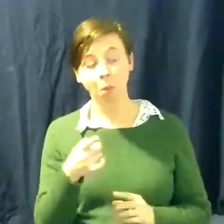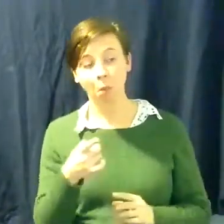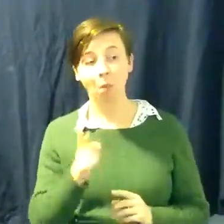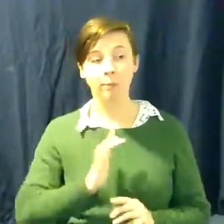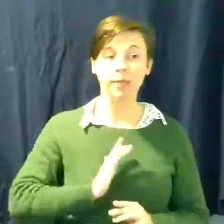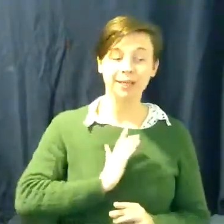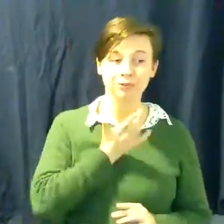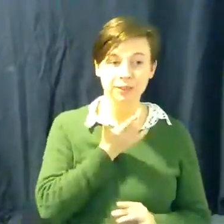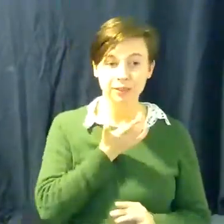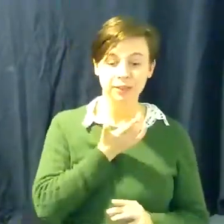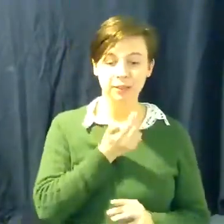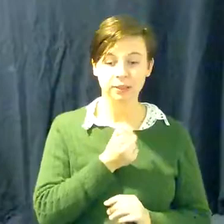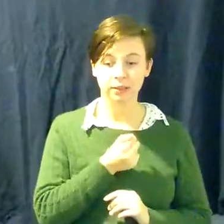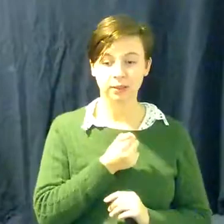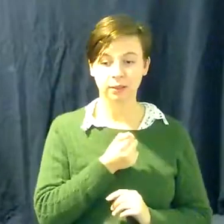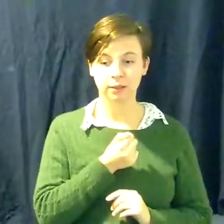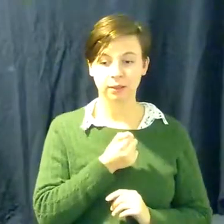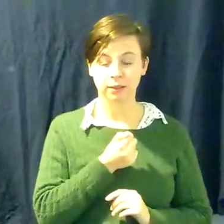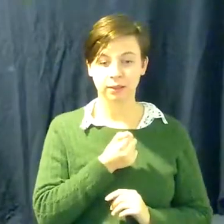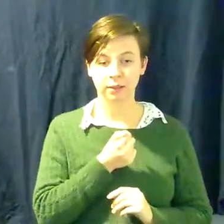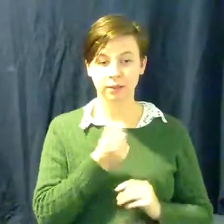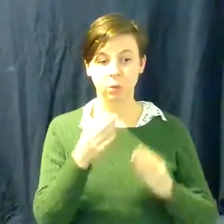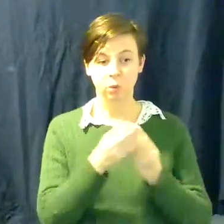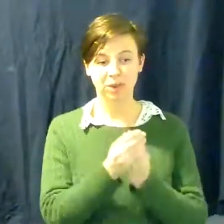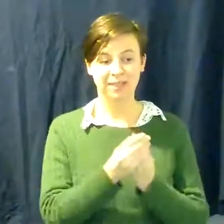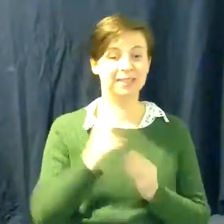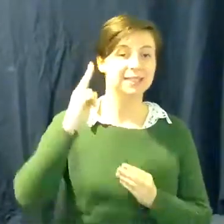I'm thinking of a couple of people who aren't here that I know